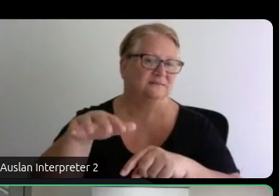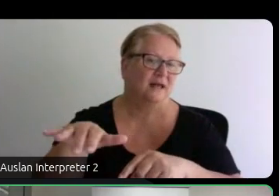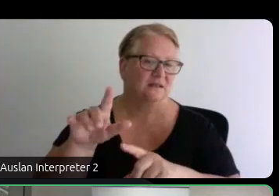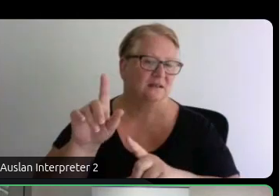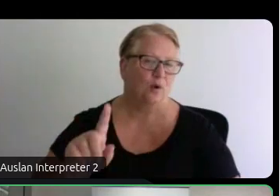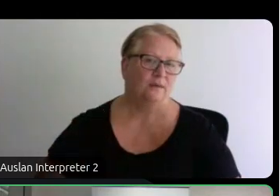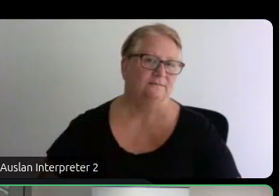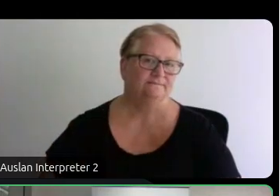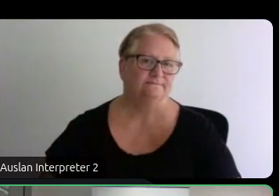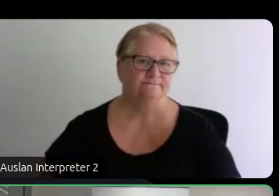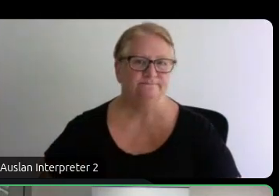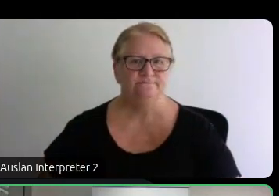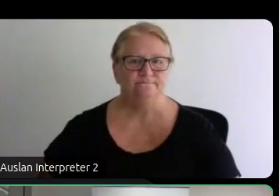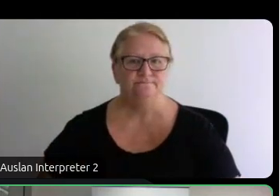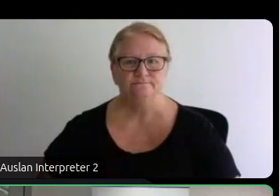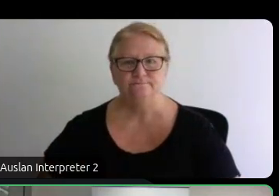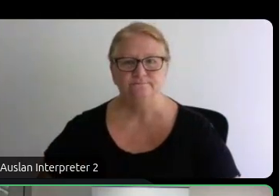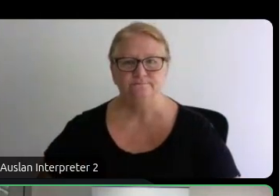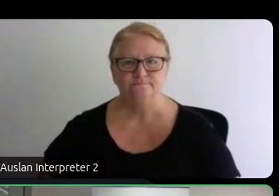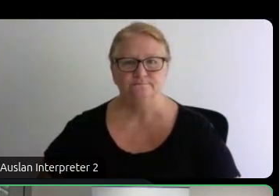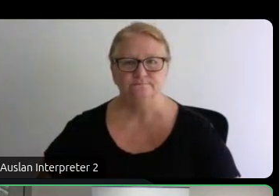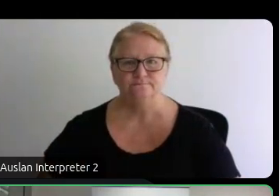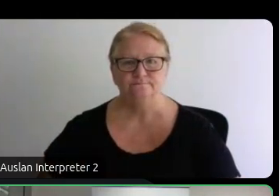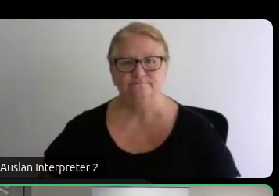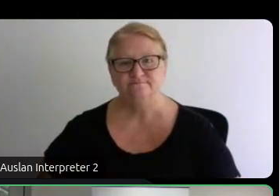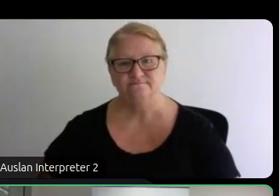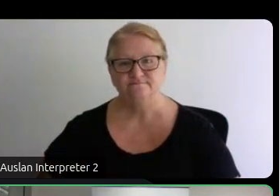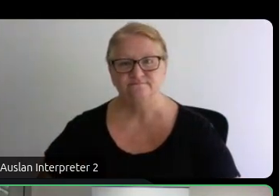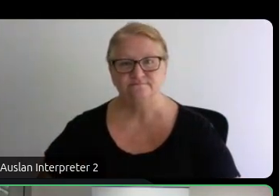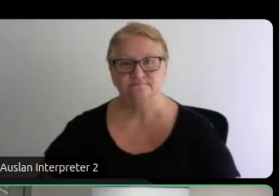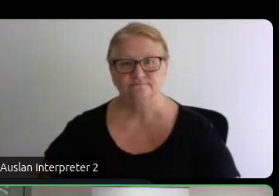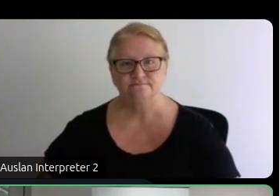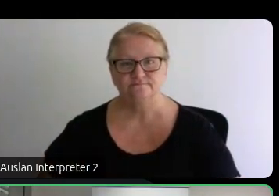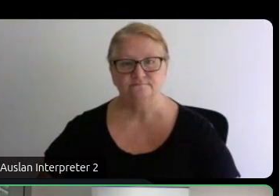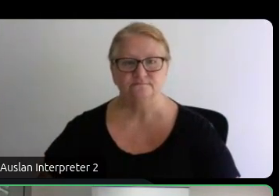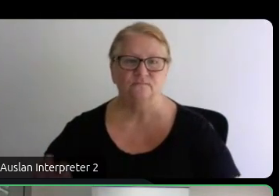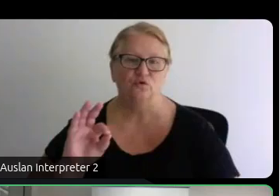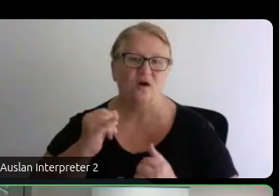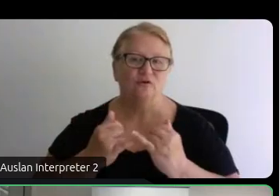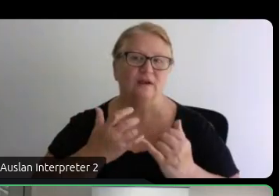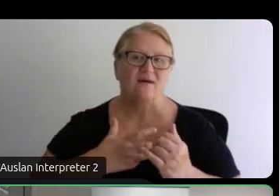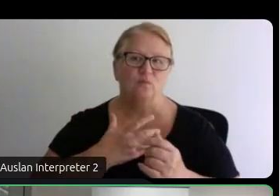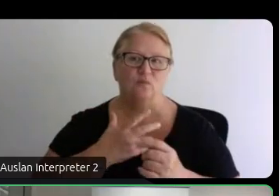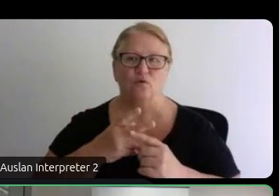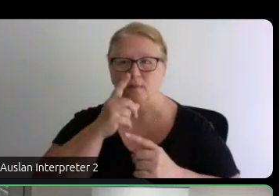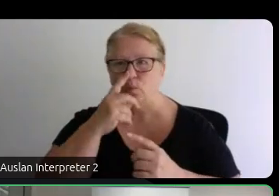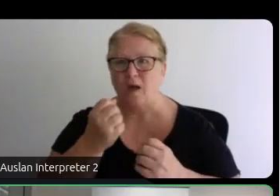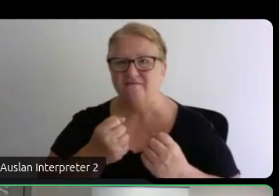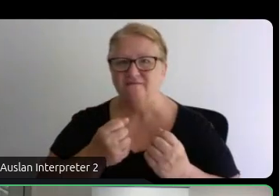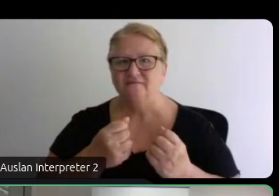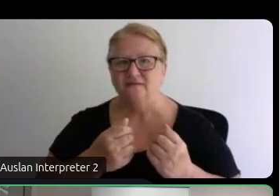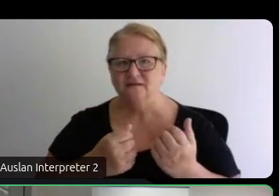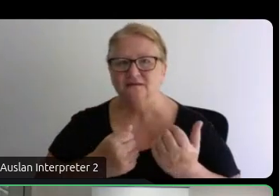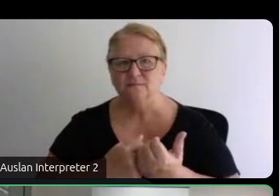uh which is not a comfortable thing for people who rely on NDIS supports for um to function